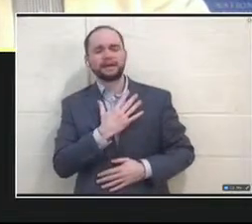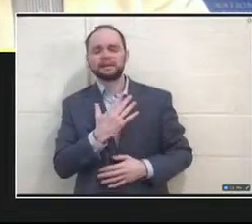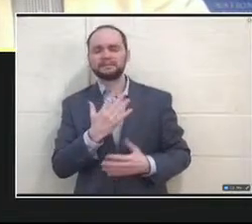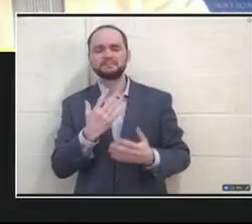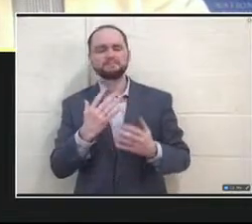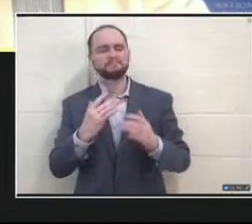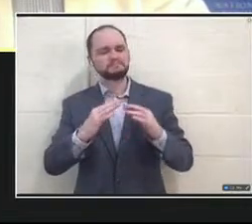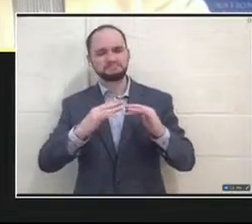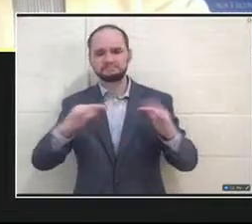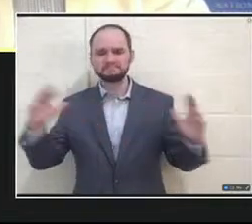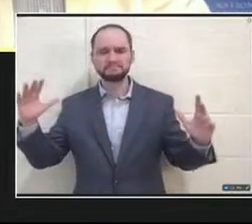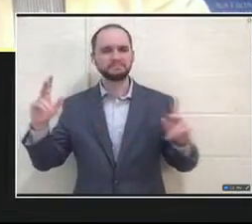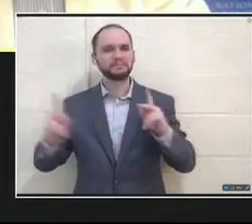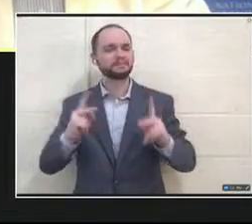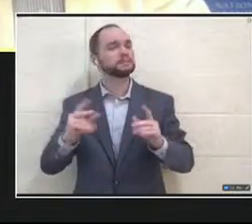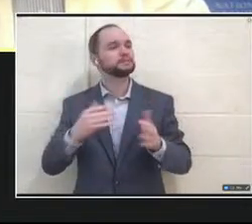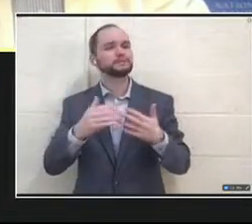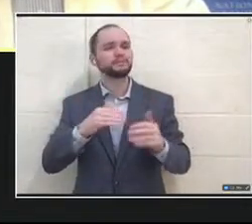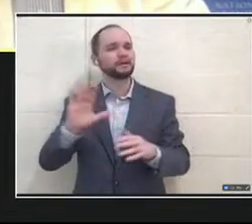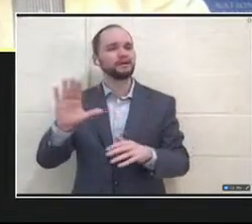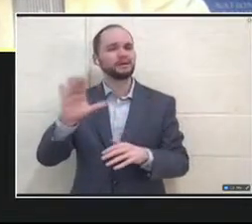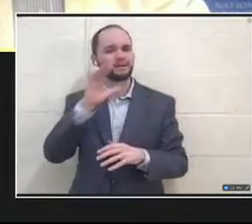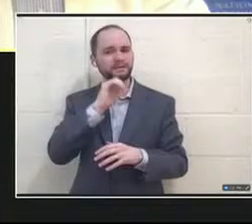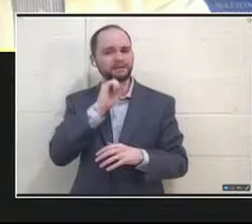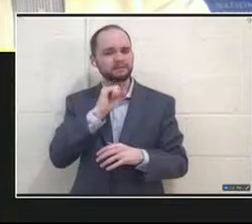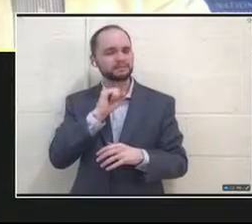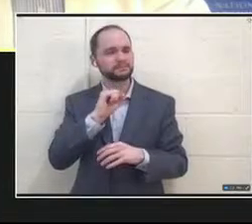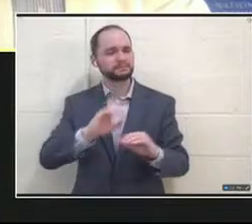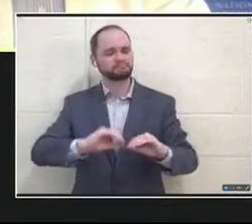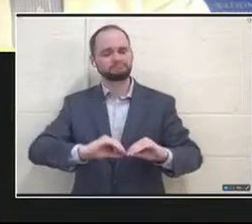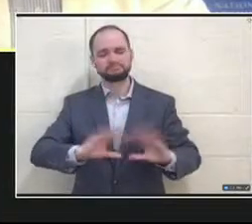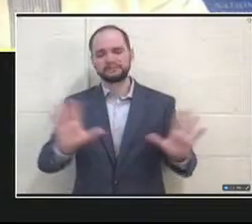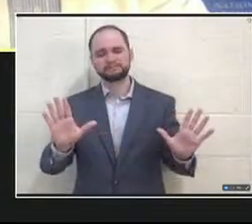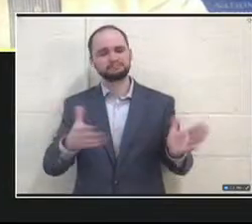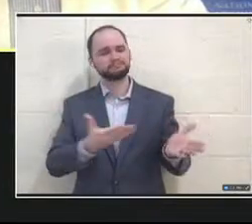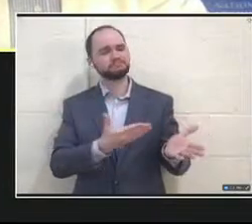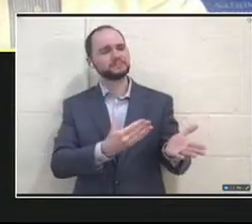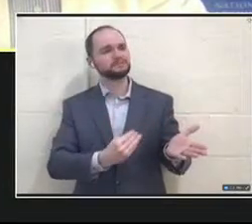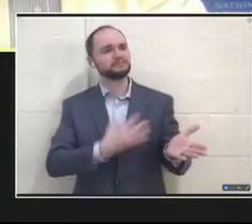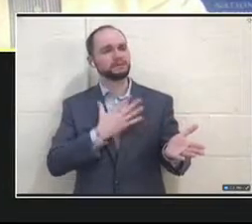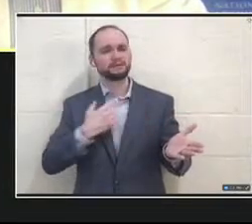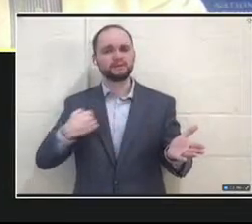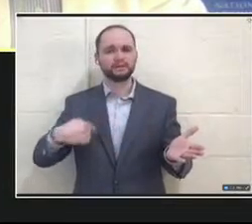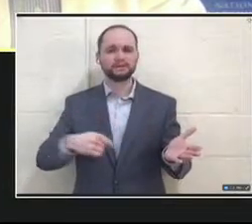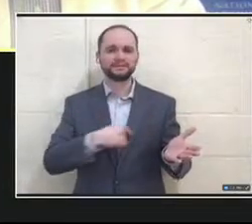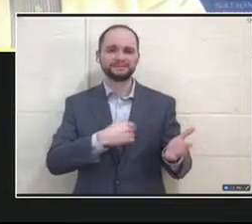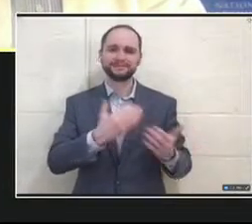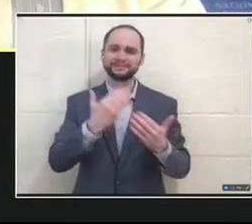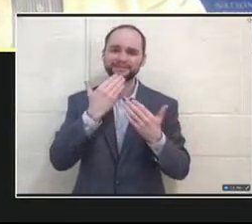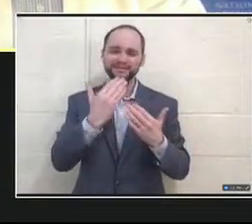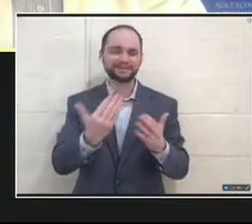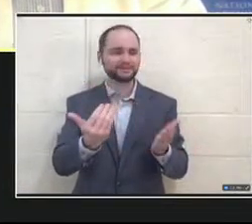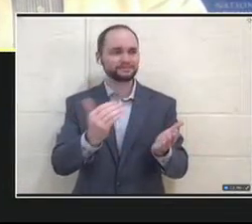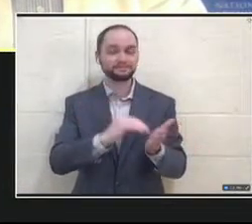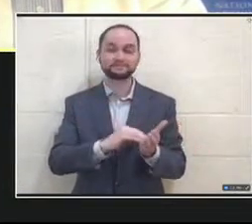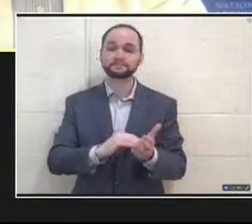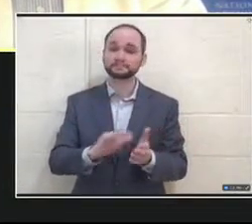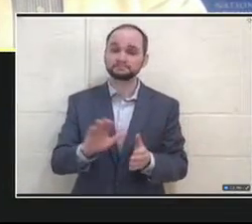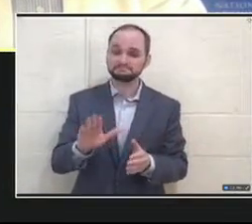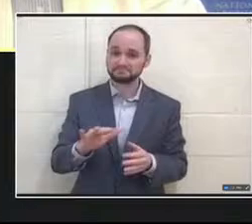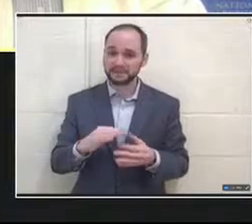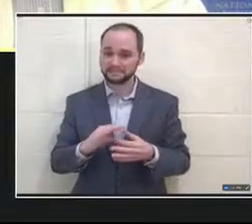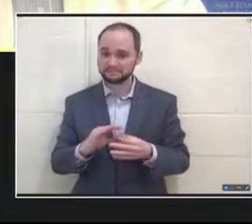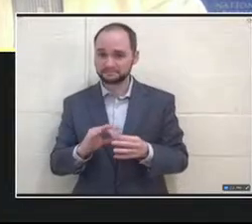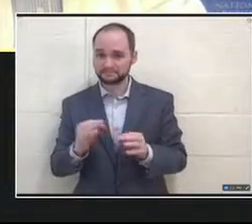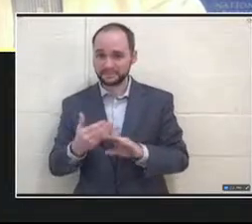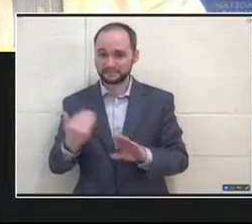about it. So thank you again. And as I mentioned before, we will look at the docsteach activity.